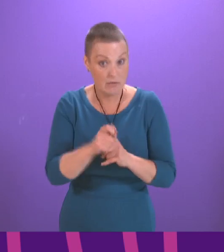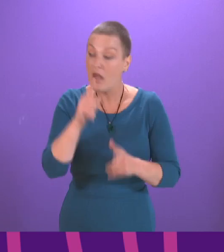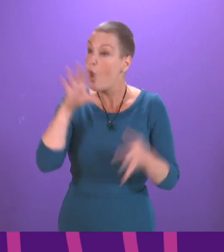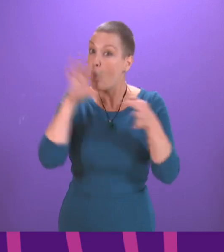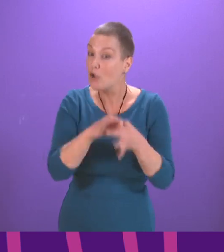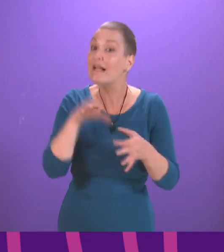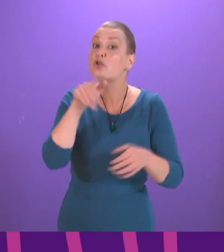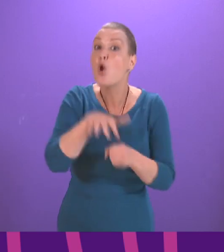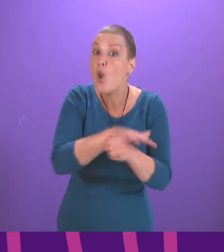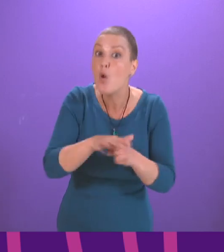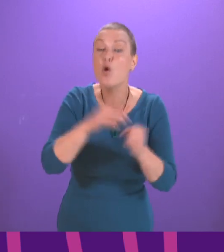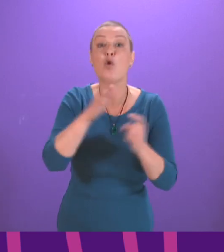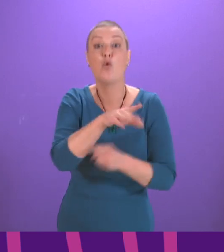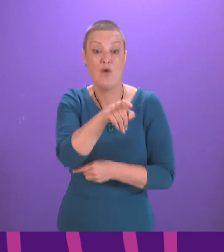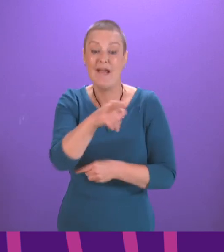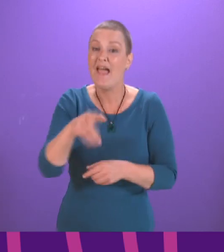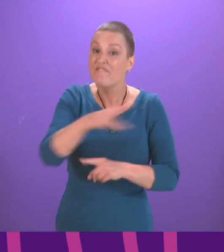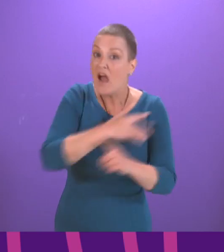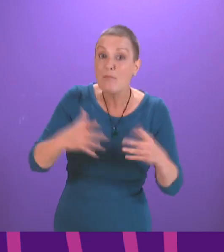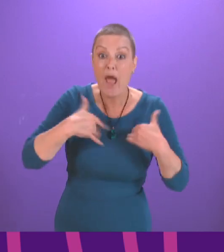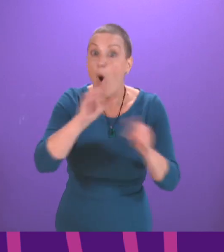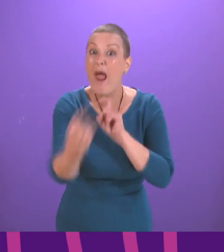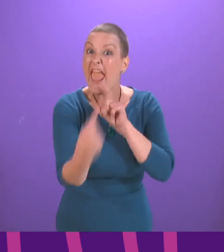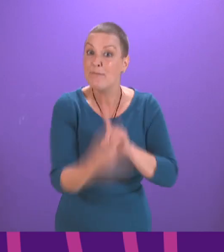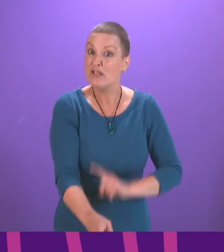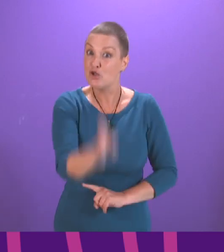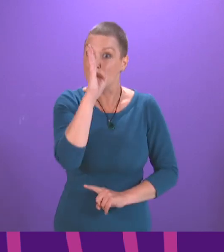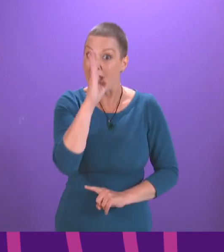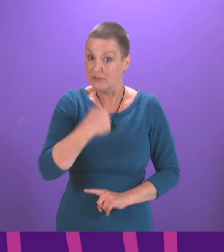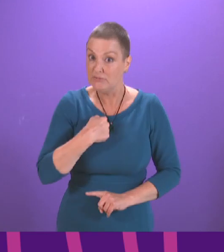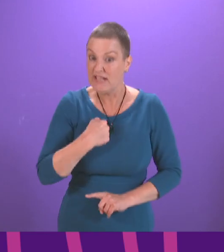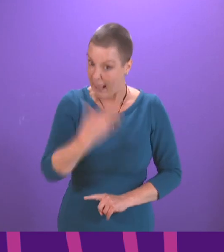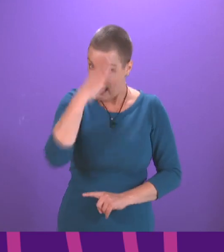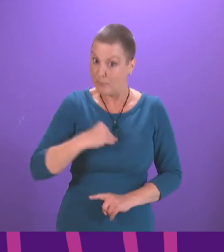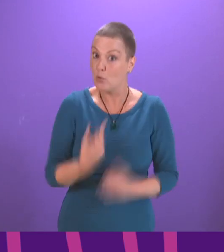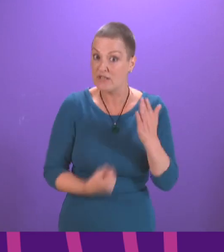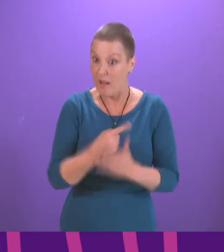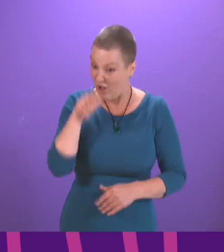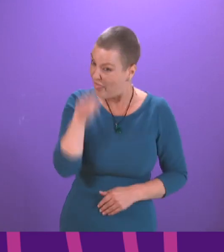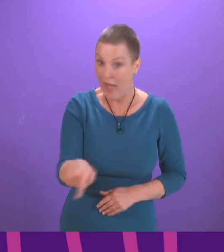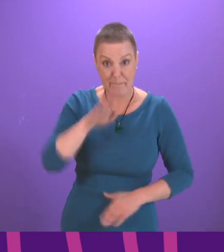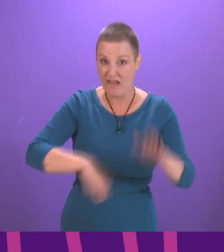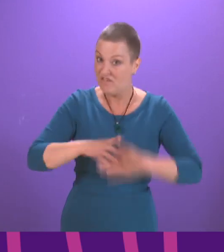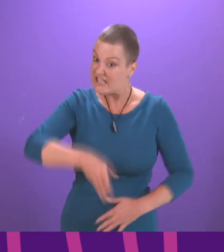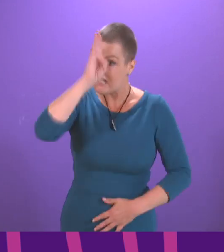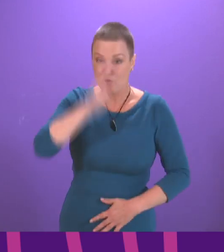environmental health office, or email me directly. We would take steps to ensure that any such dangerous behaviour was addressed fully and properly.